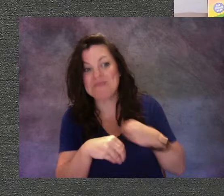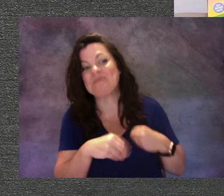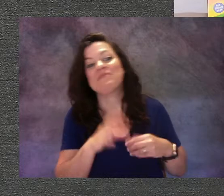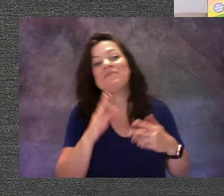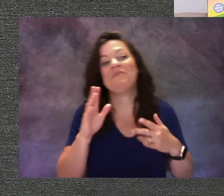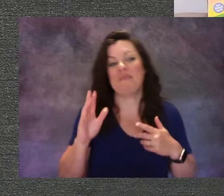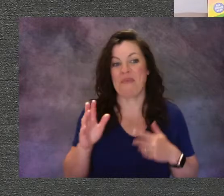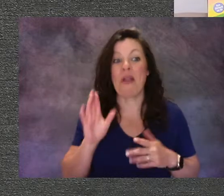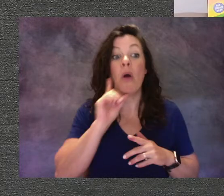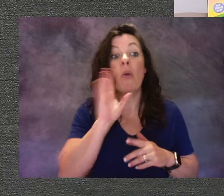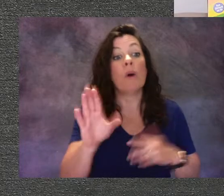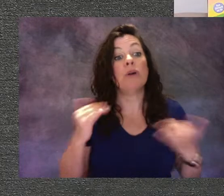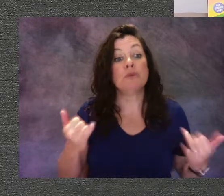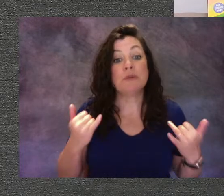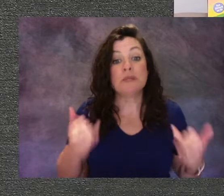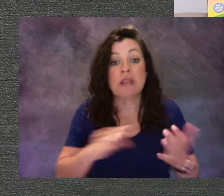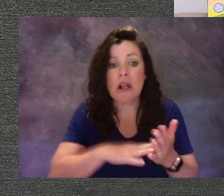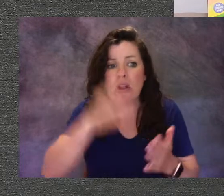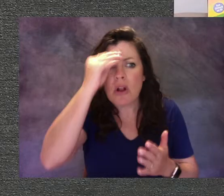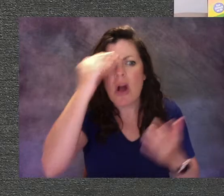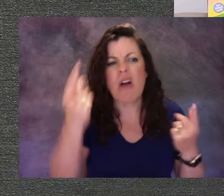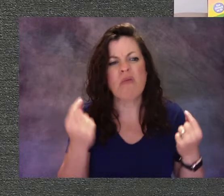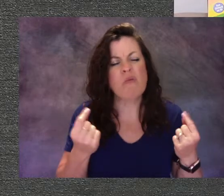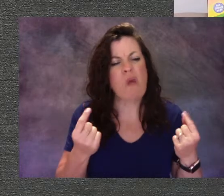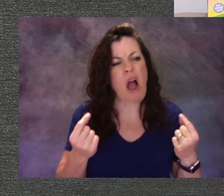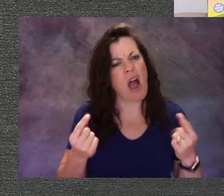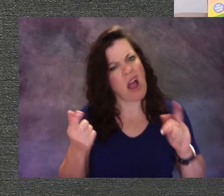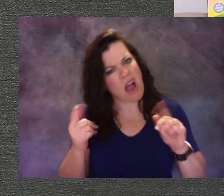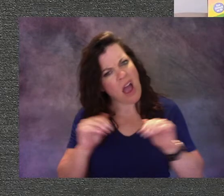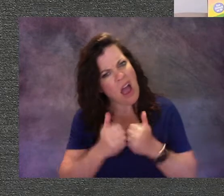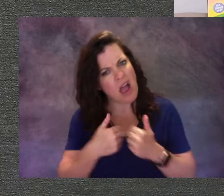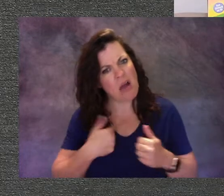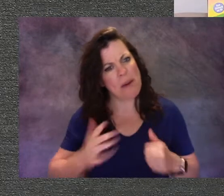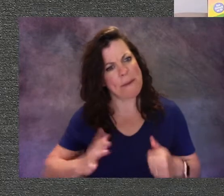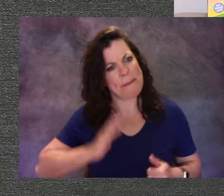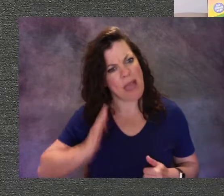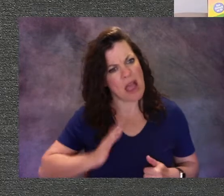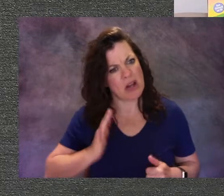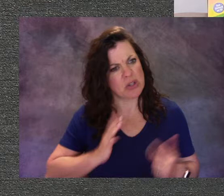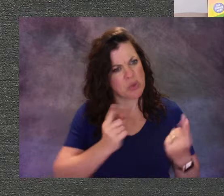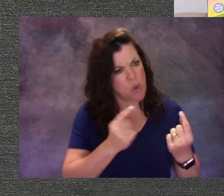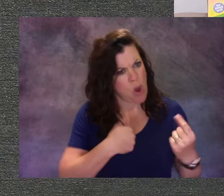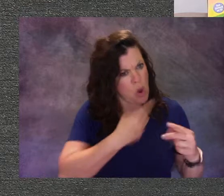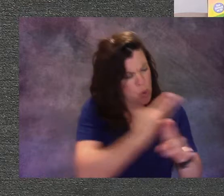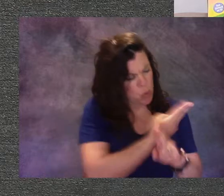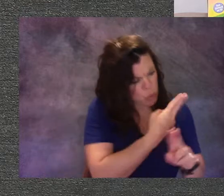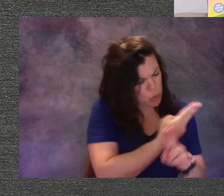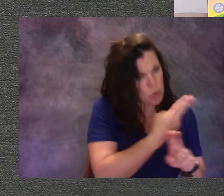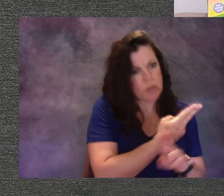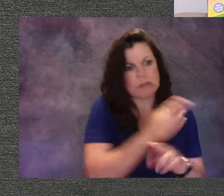And we're gonna learn about a couple of manners that we can do to help spread, So we don't spread germs,